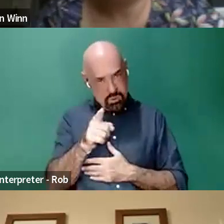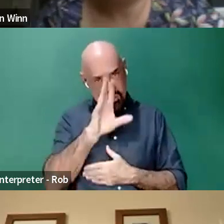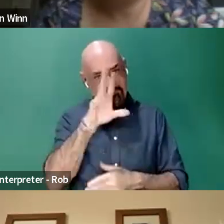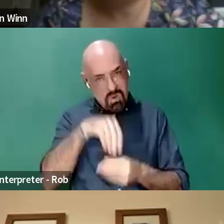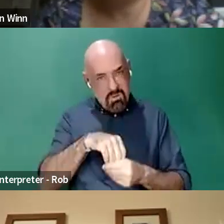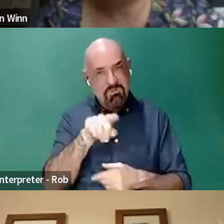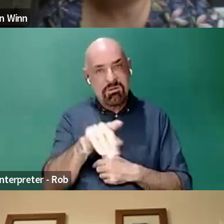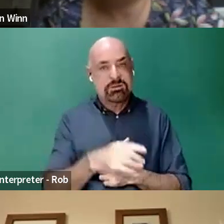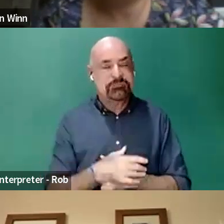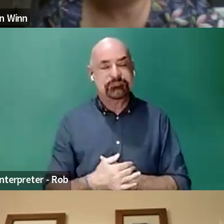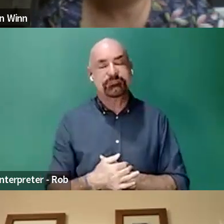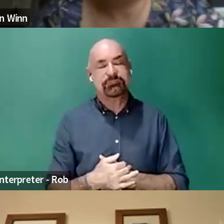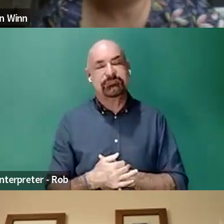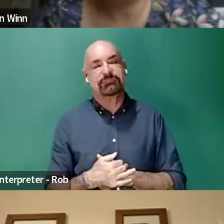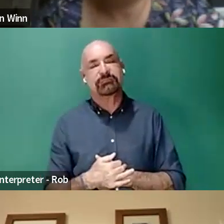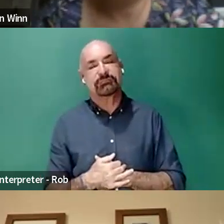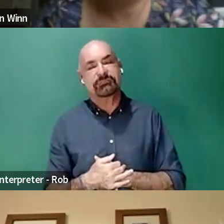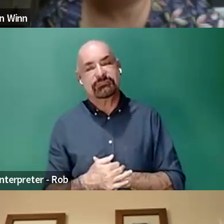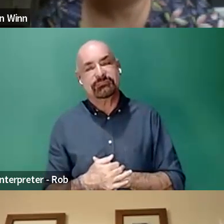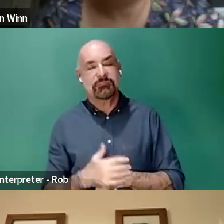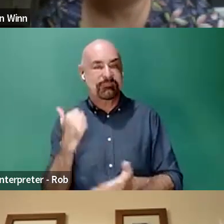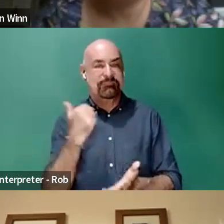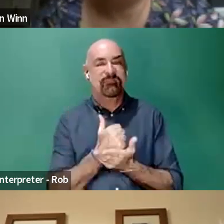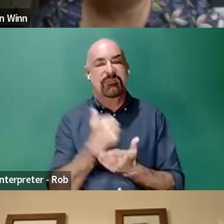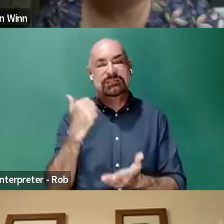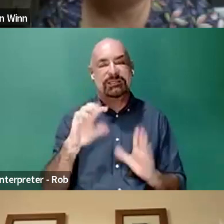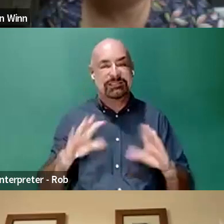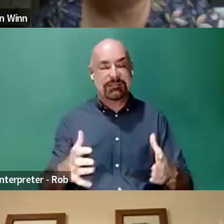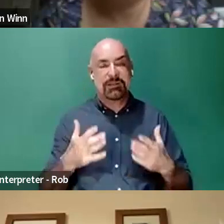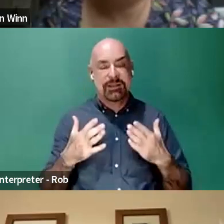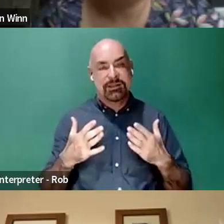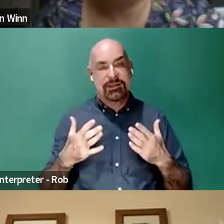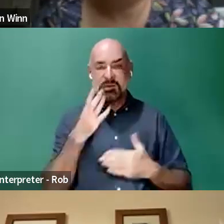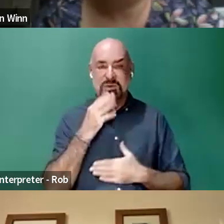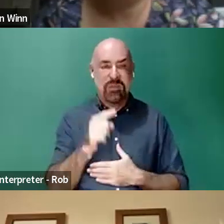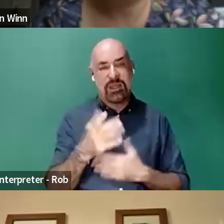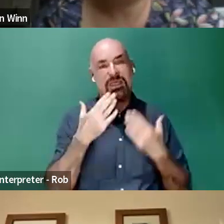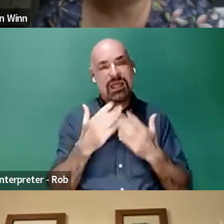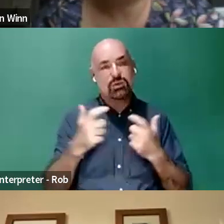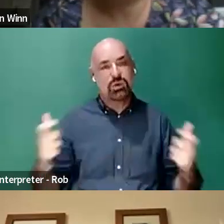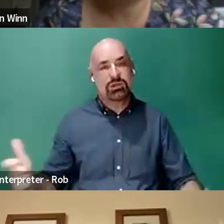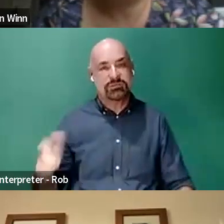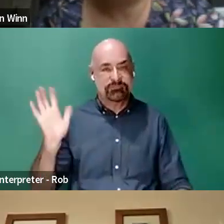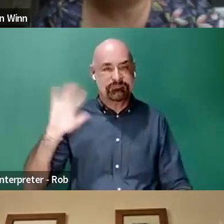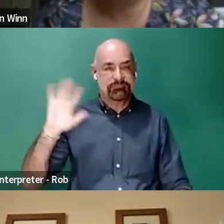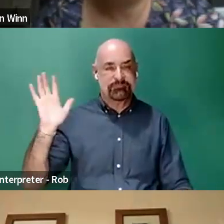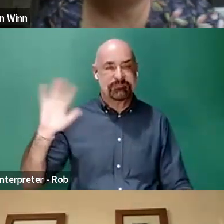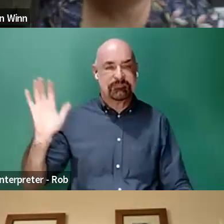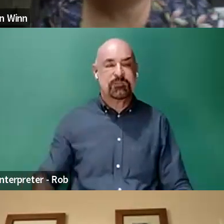We've got this excellent team there, so make the most of them. Thank you so much for listening. Thank you, Imran.